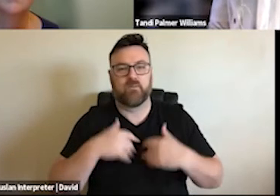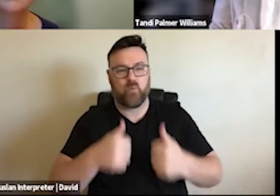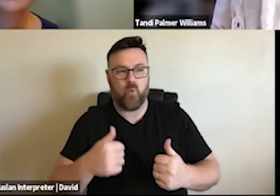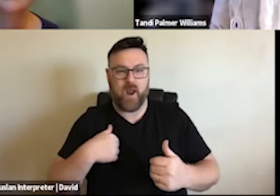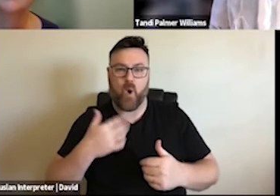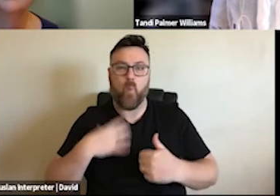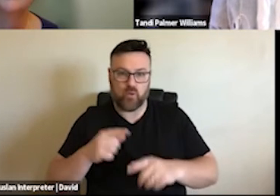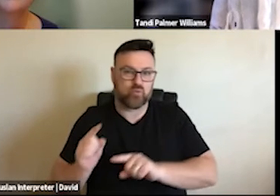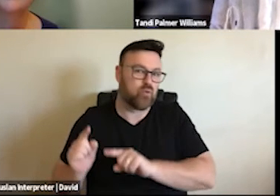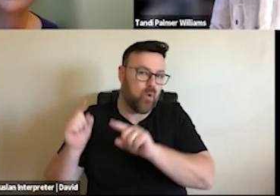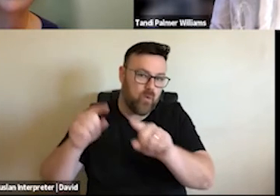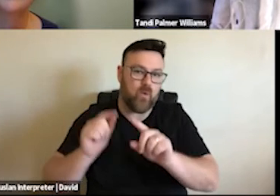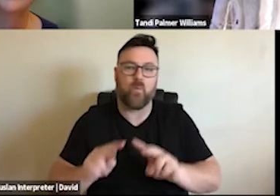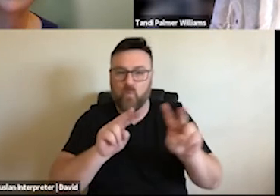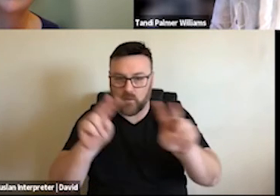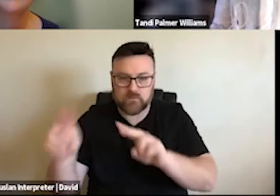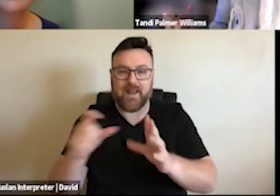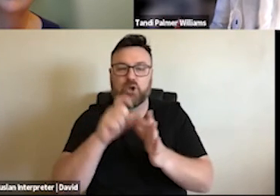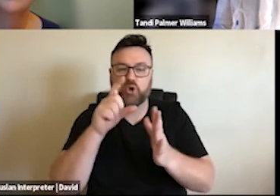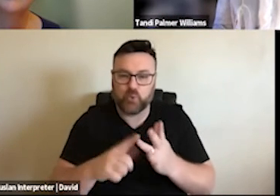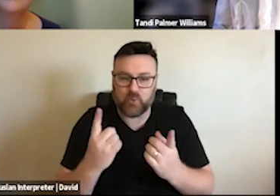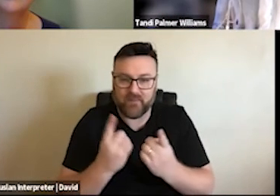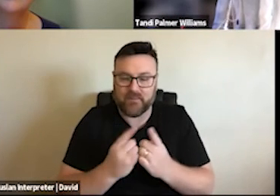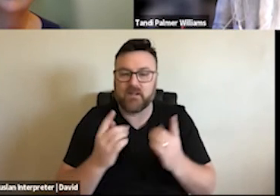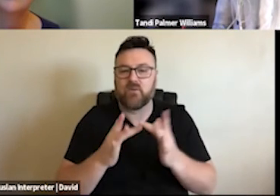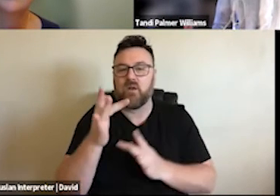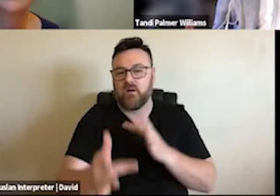To do the things that they want to do and to have a better experience and for that to